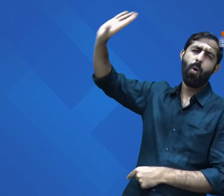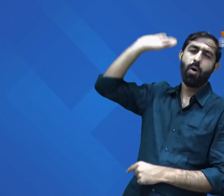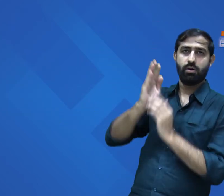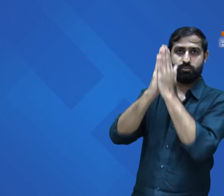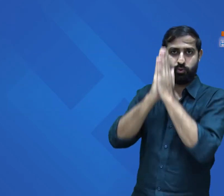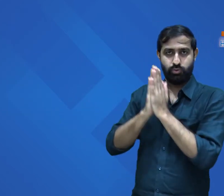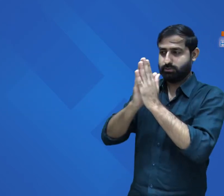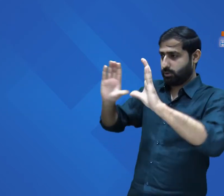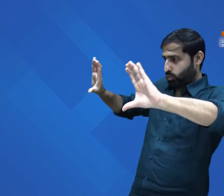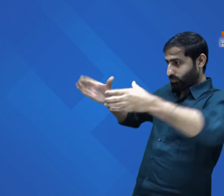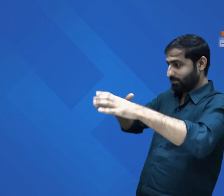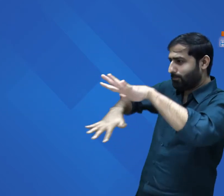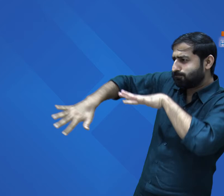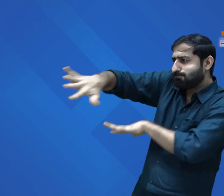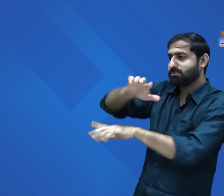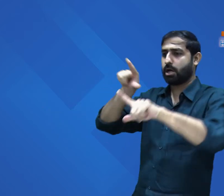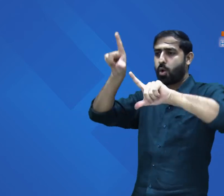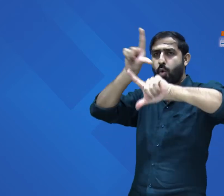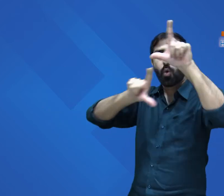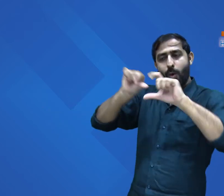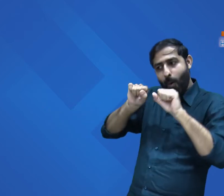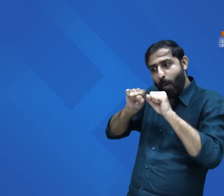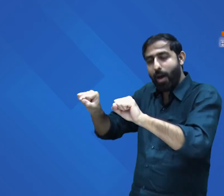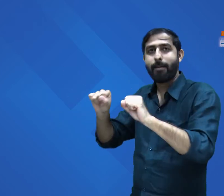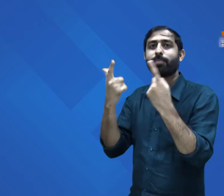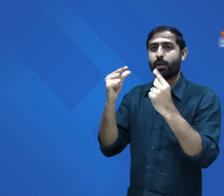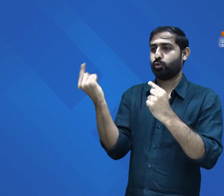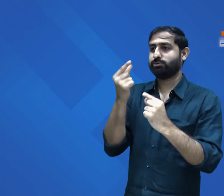earlier people who belong to the Hindu community would speak in their own languages